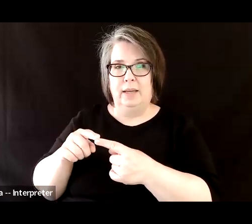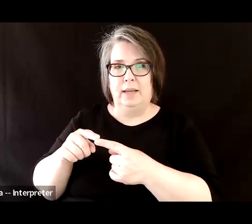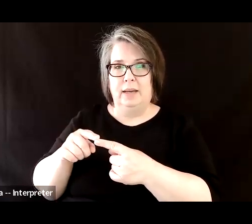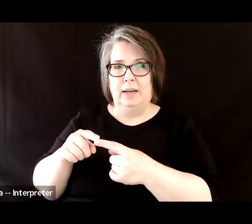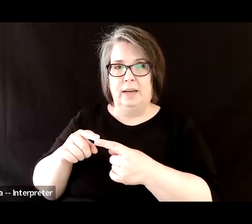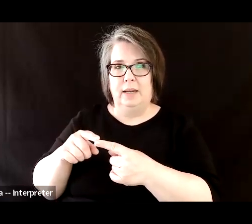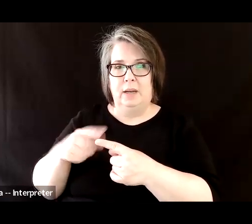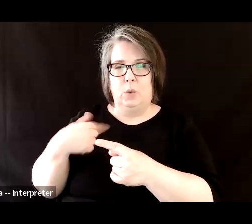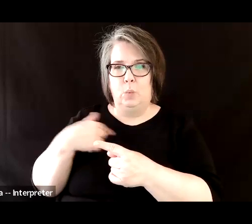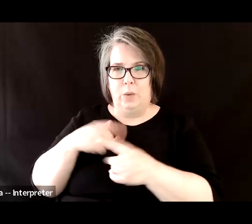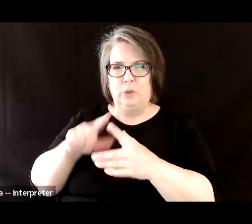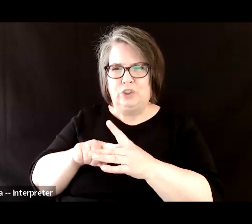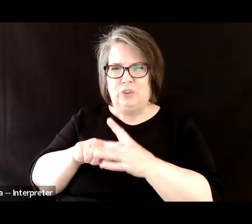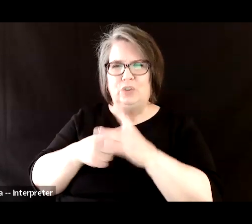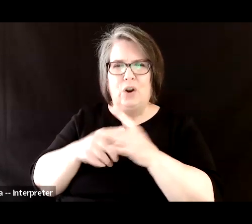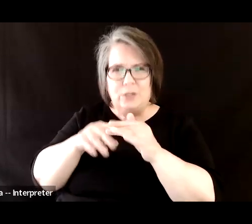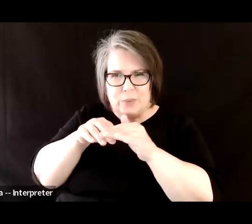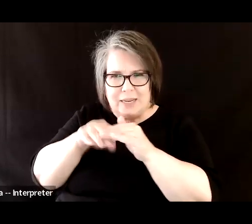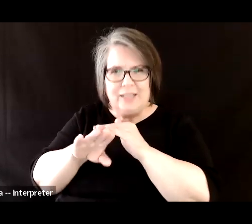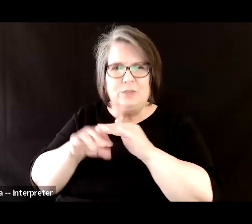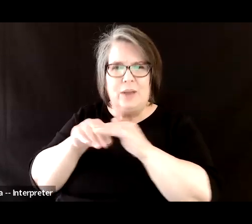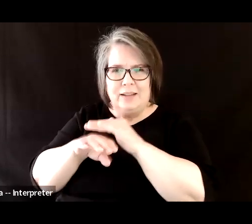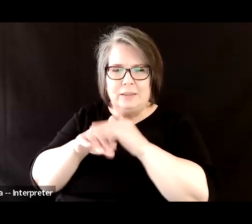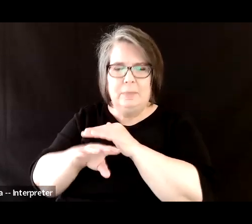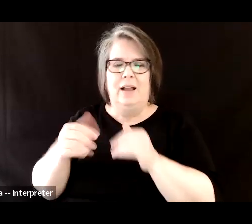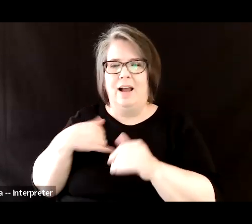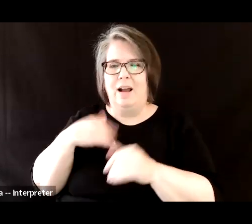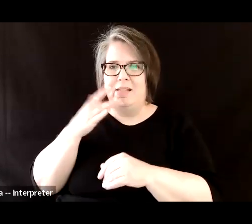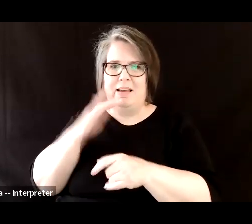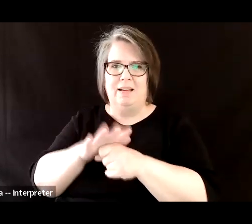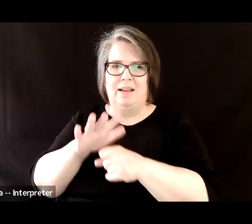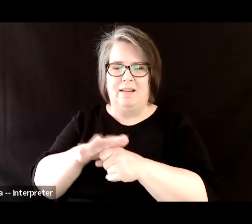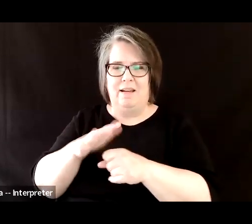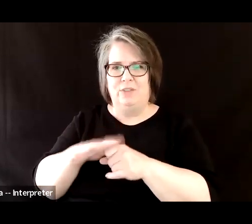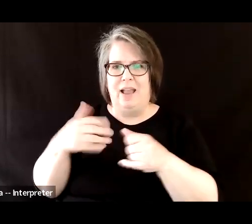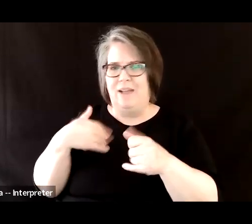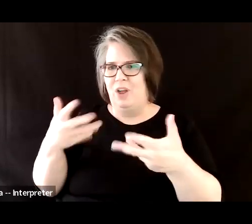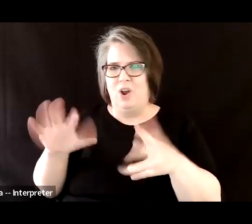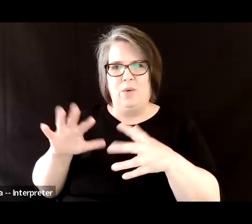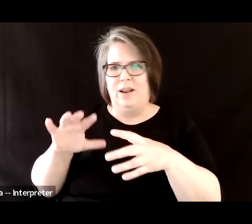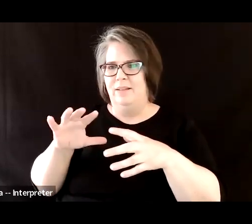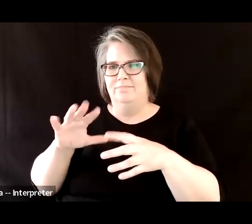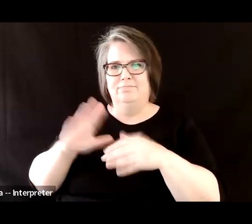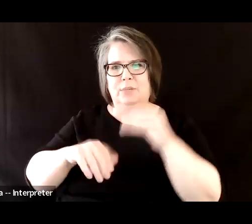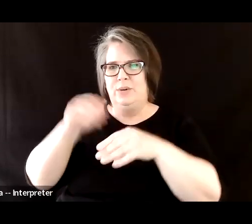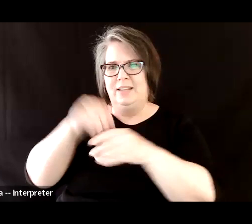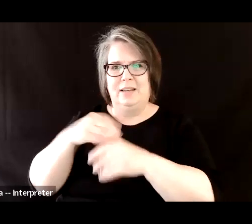into accessibility. So I've been lucky enough to have that built in as part of my course development process from